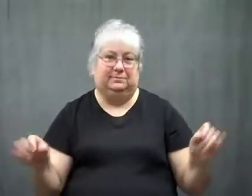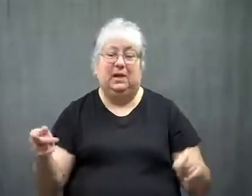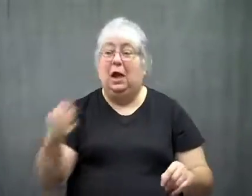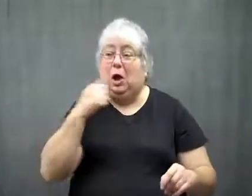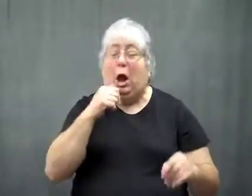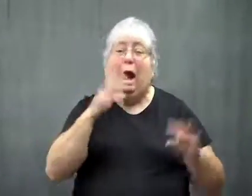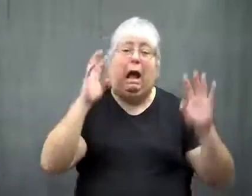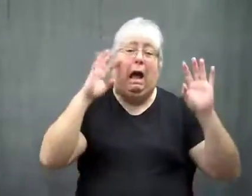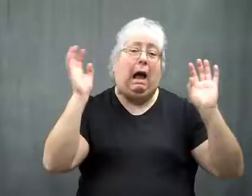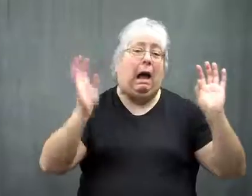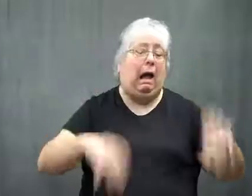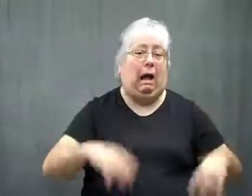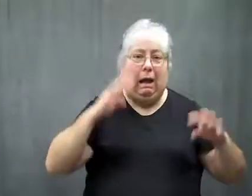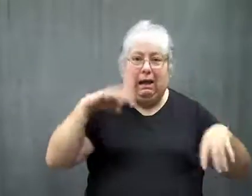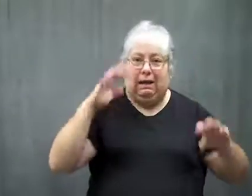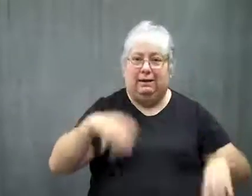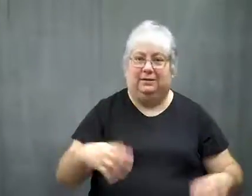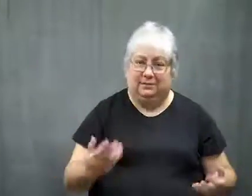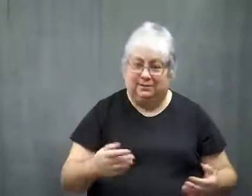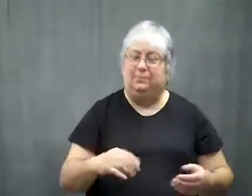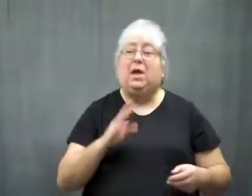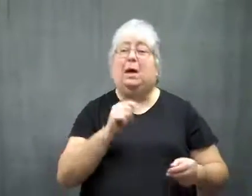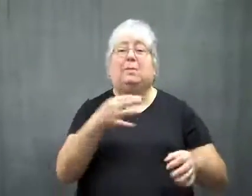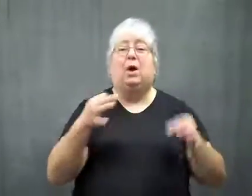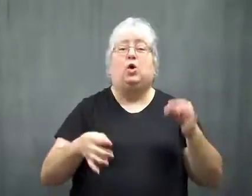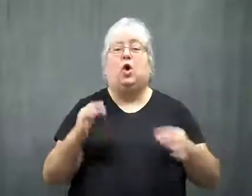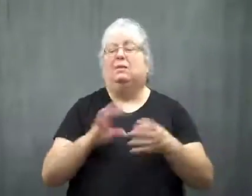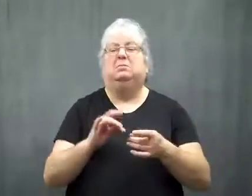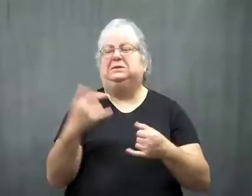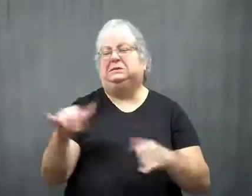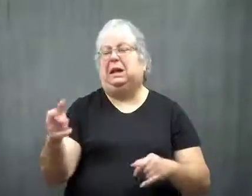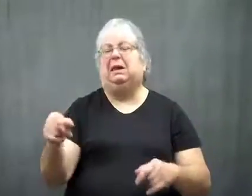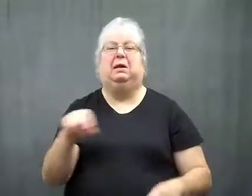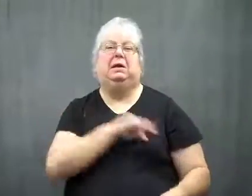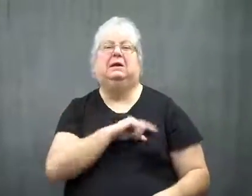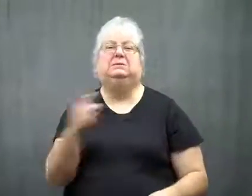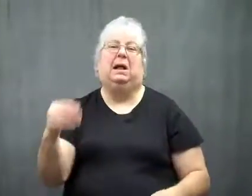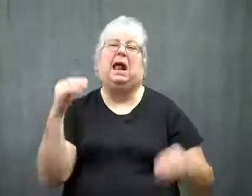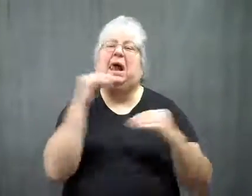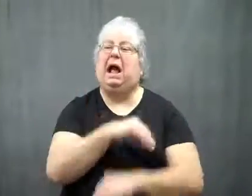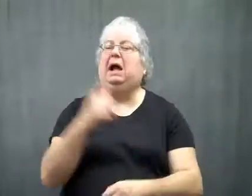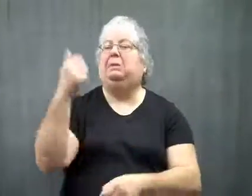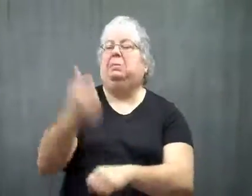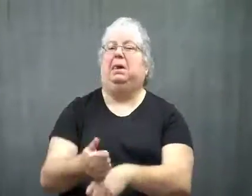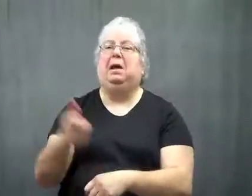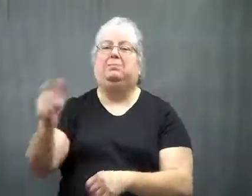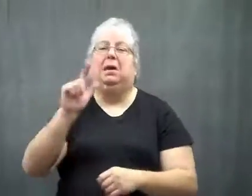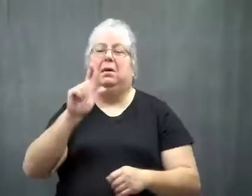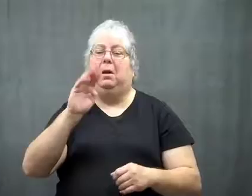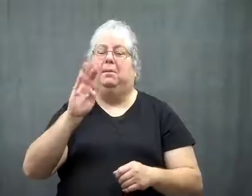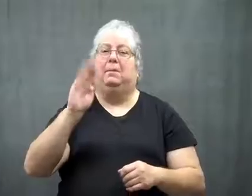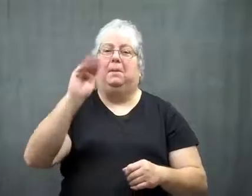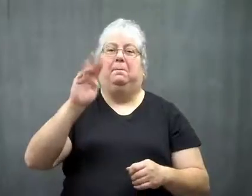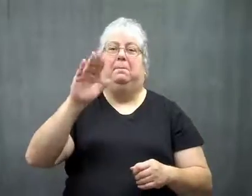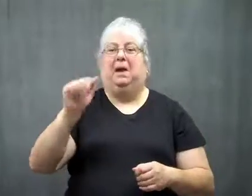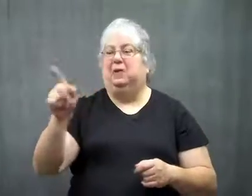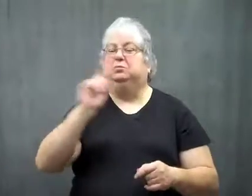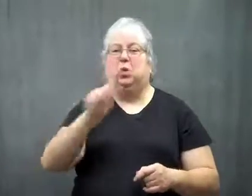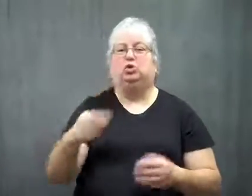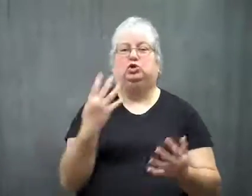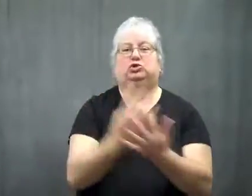Knox broke down crying.